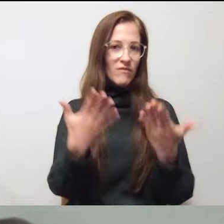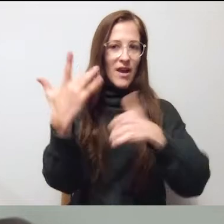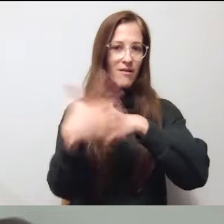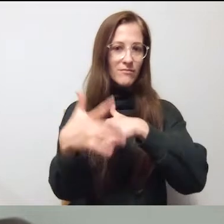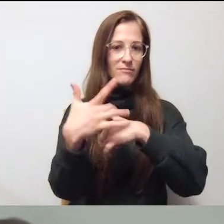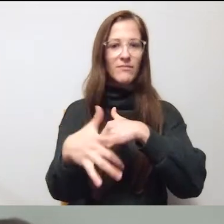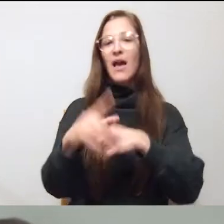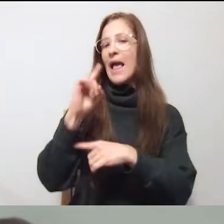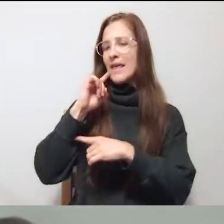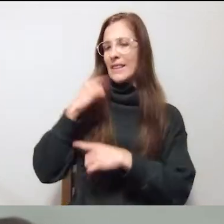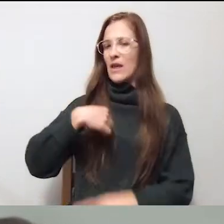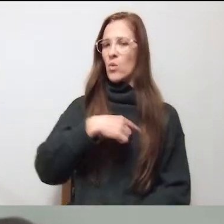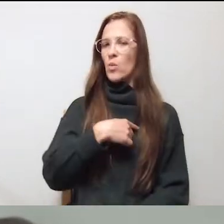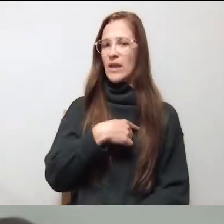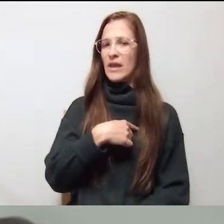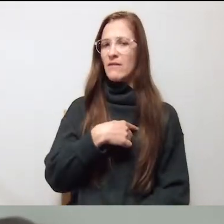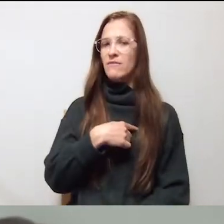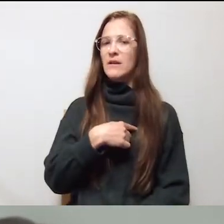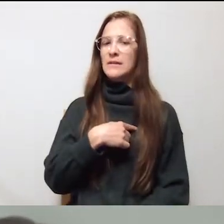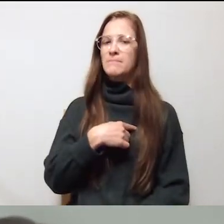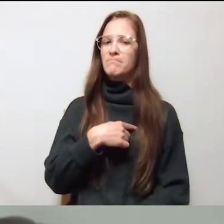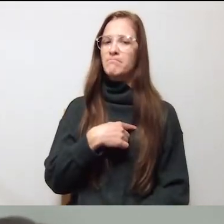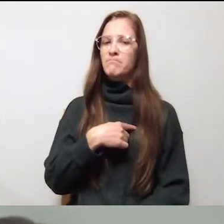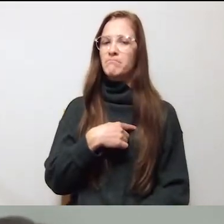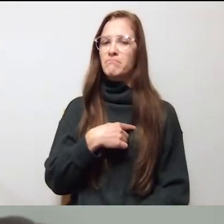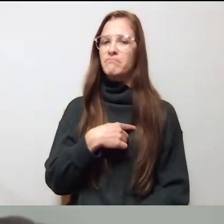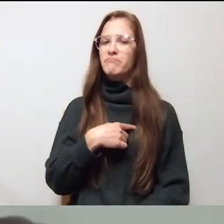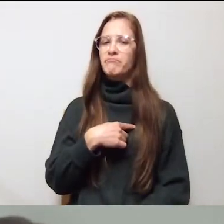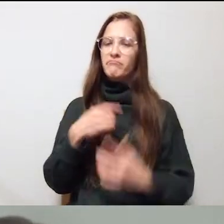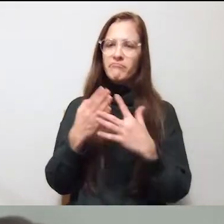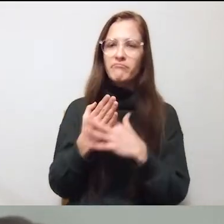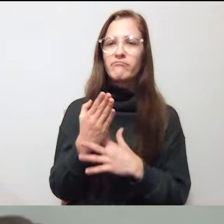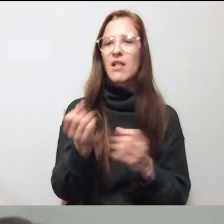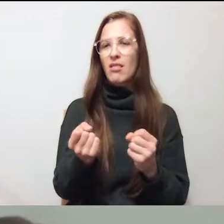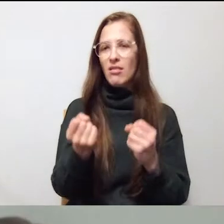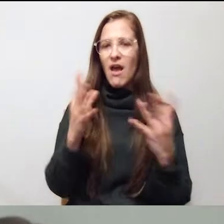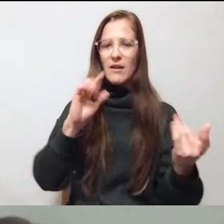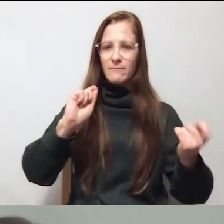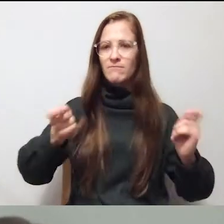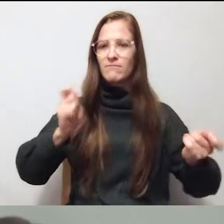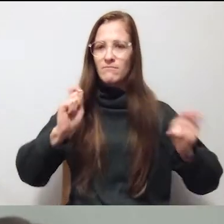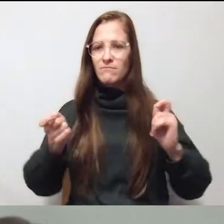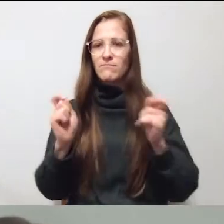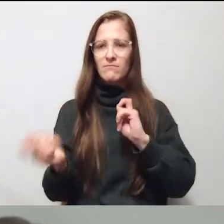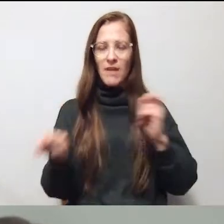I think that as we've moved through a lot of different things happening over the past couple of years,